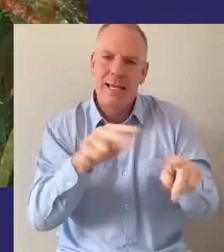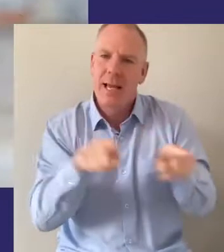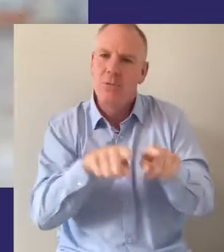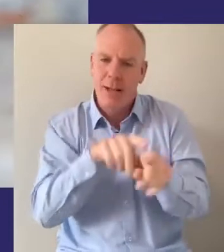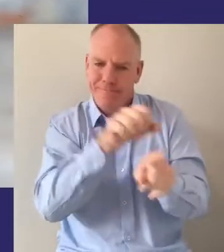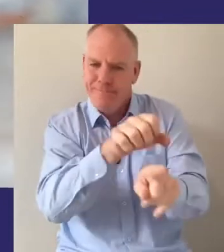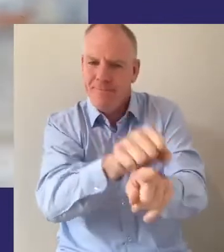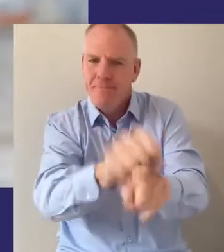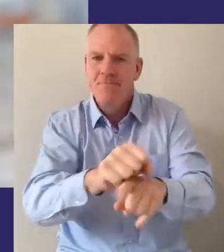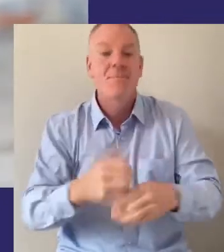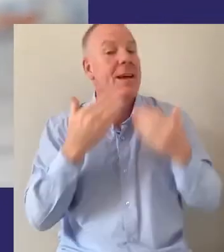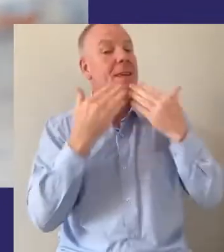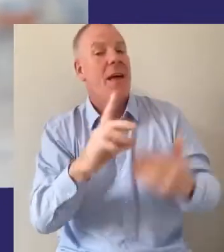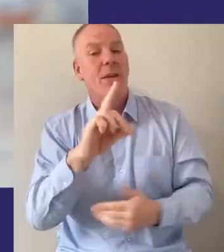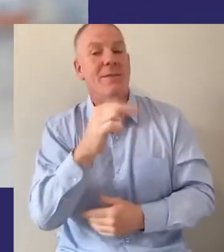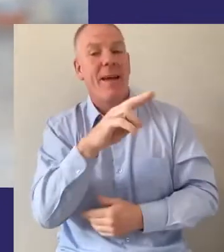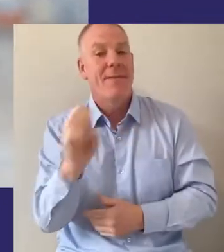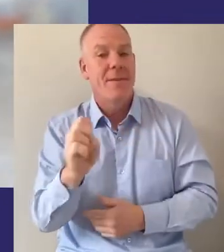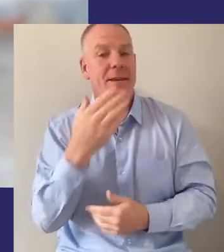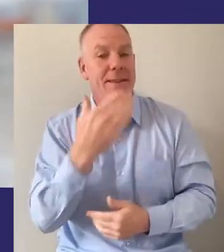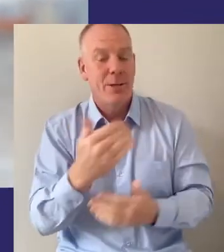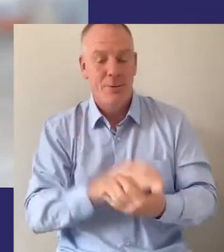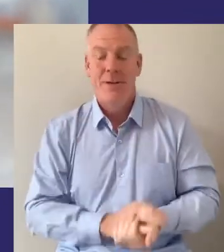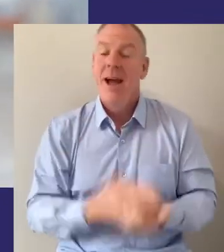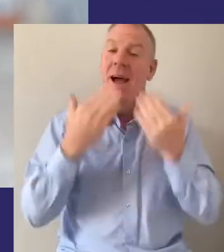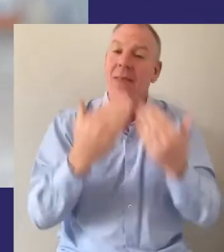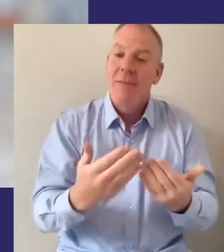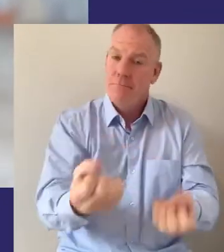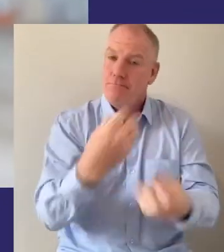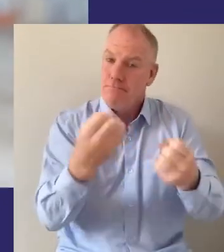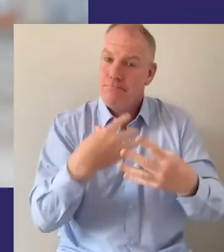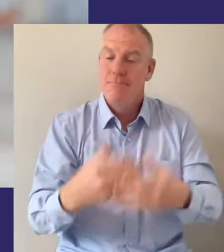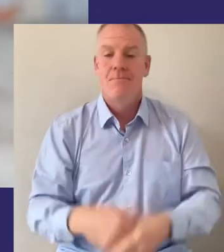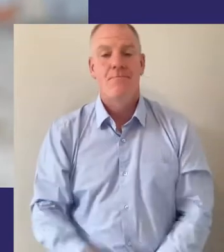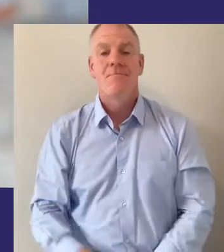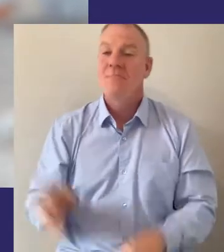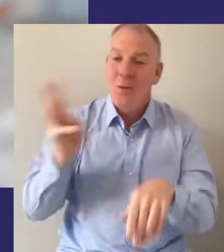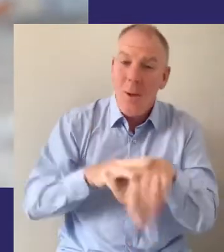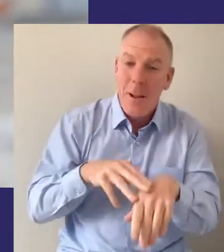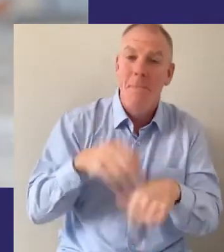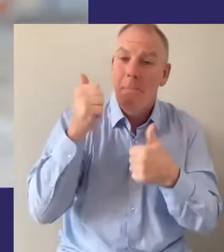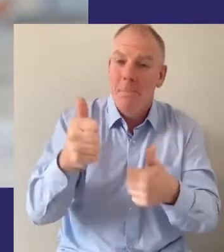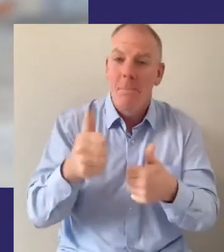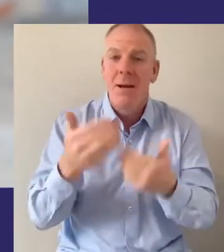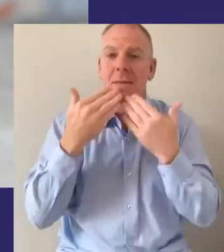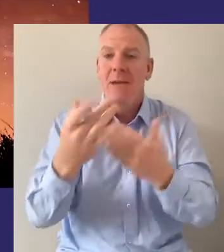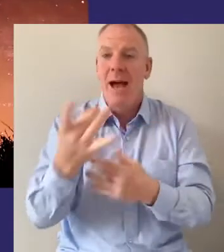That's brilliant, Dave. Thank you very much for coming into us today and thanks for talking to us. You're welcome. Thanks for inviting me.